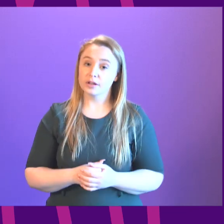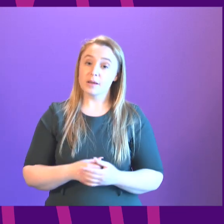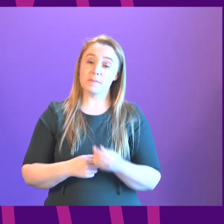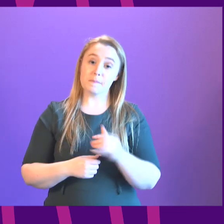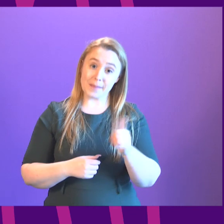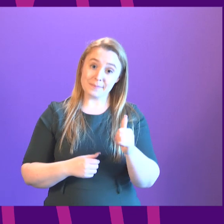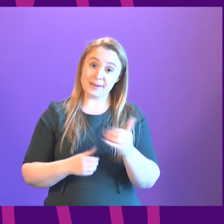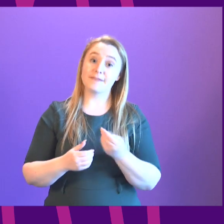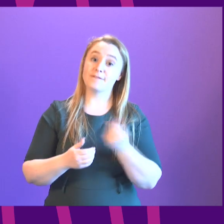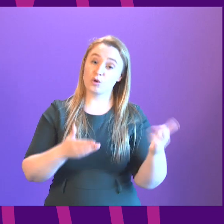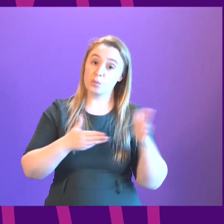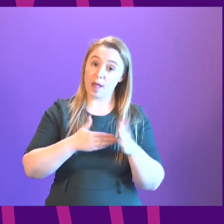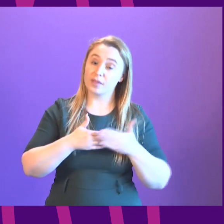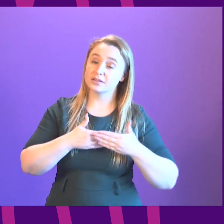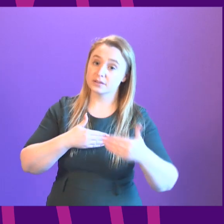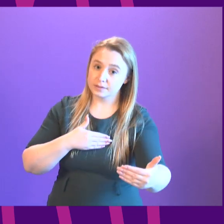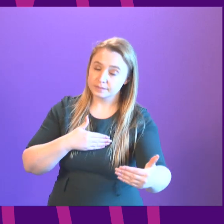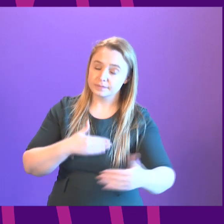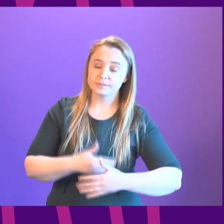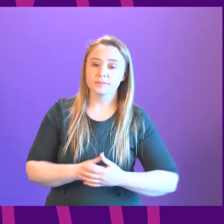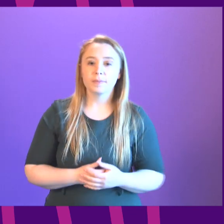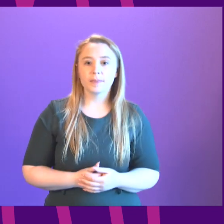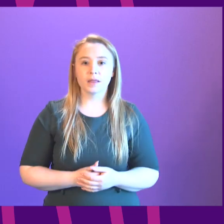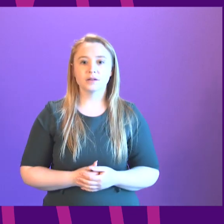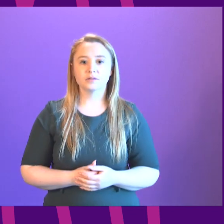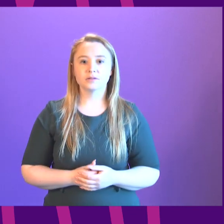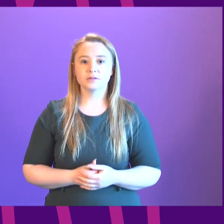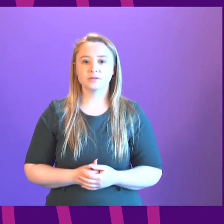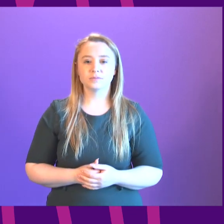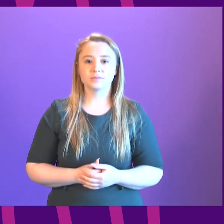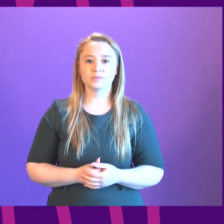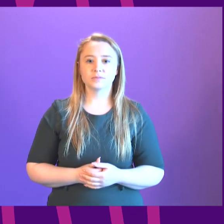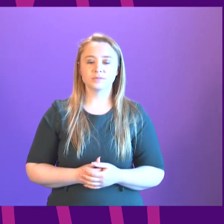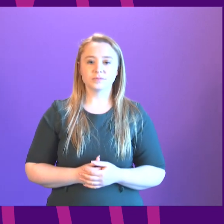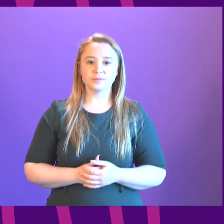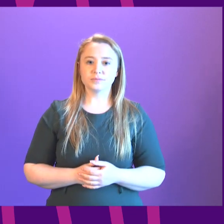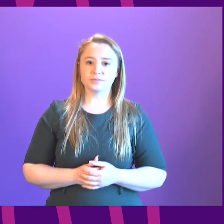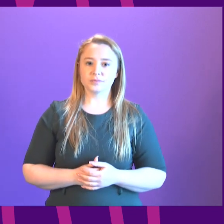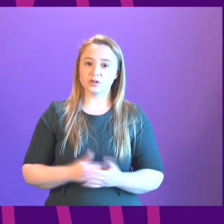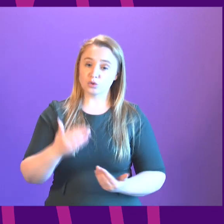As the First Minister said, it remains an open question whether the new strain could